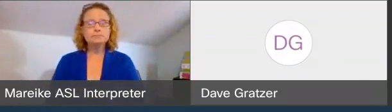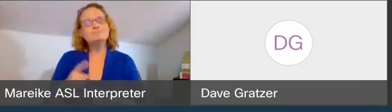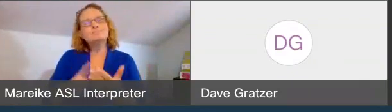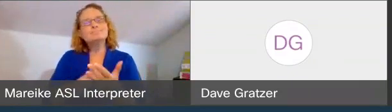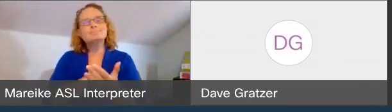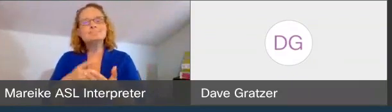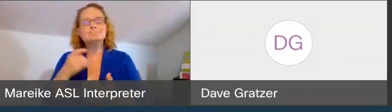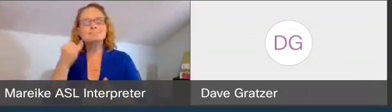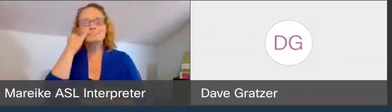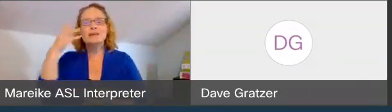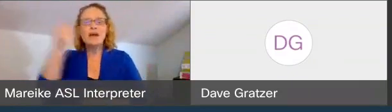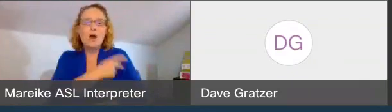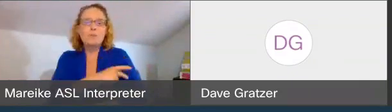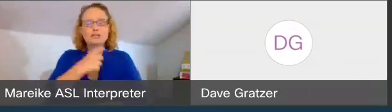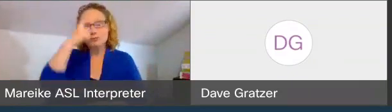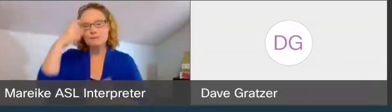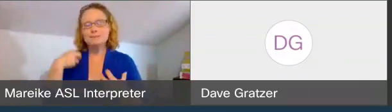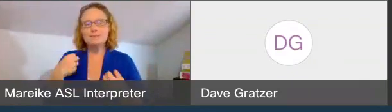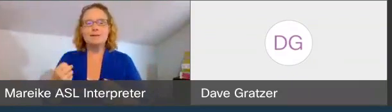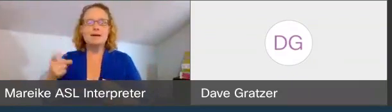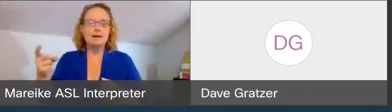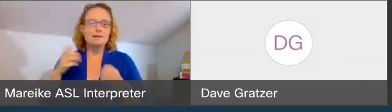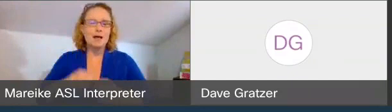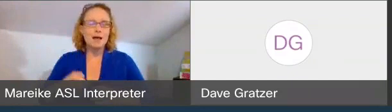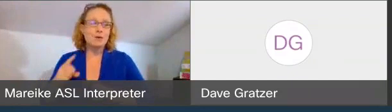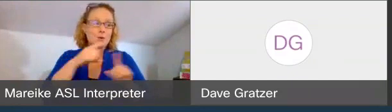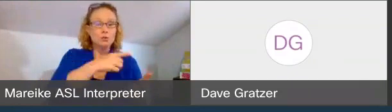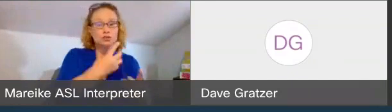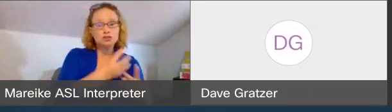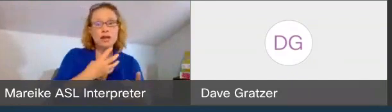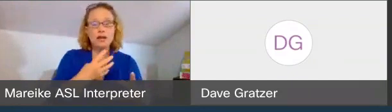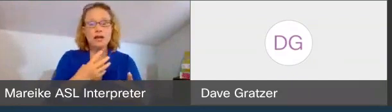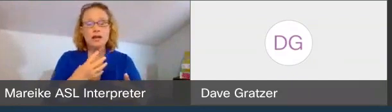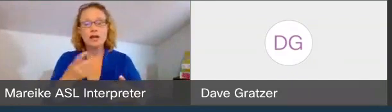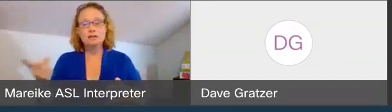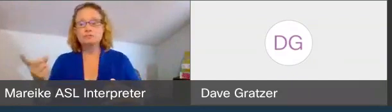an outpatient mental health consumer goes to jail, you know, they might get discharged from a program